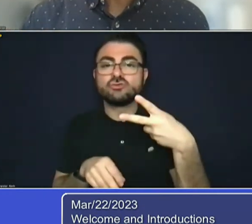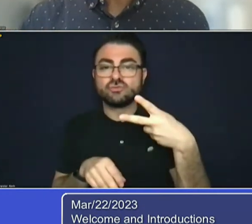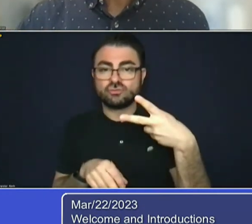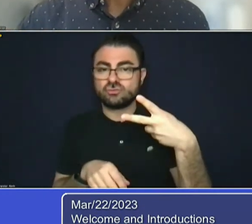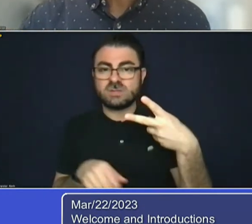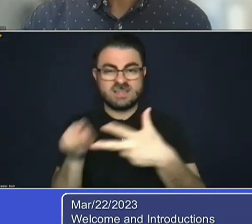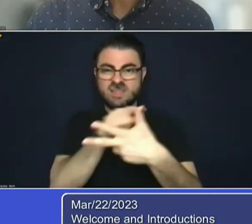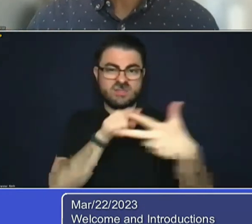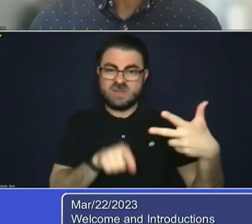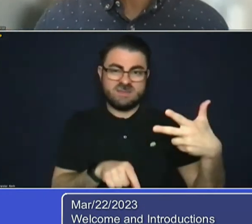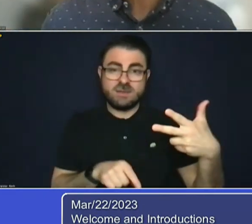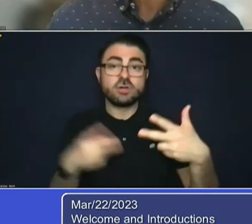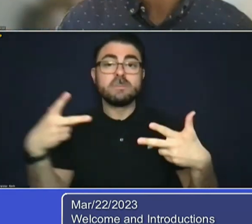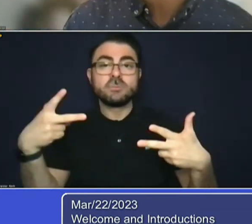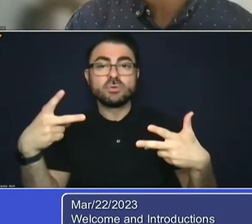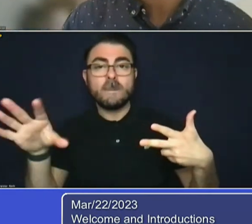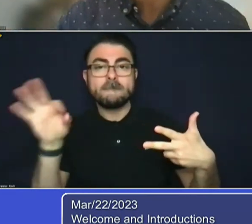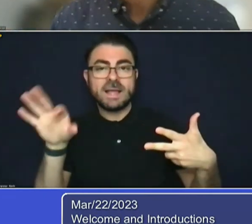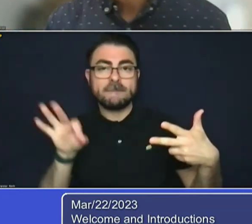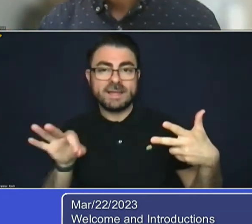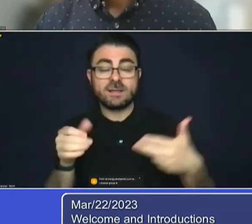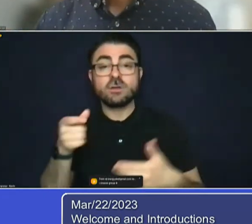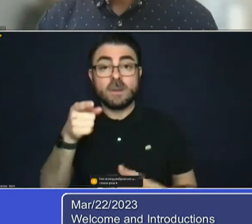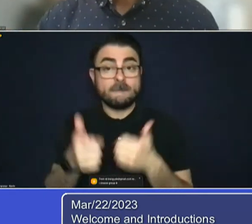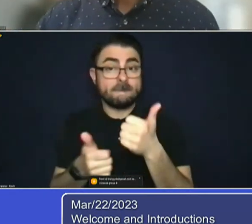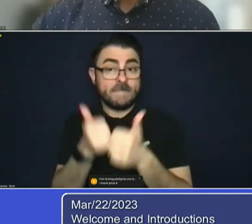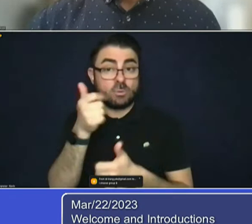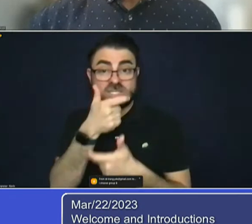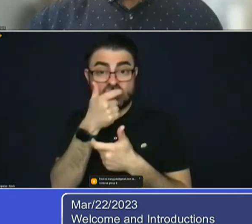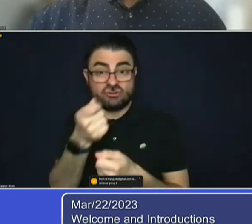RESPONSIVE GRANTS FOR CLIMATE JOBS.